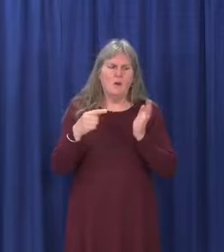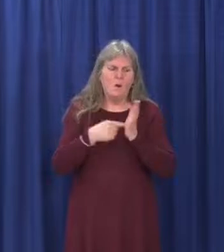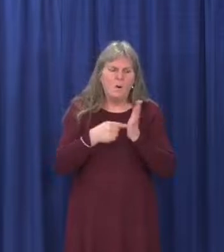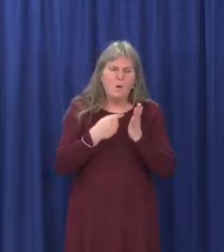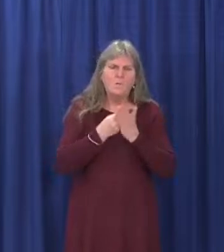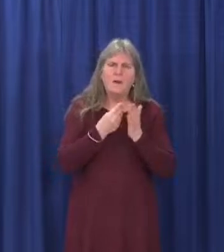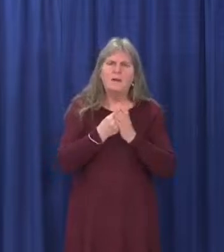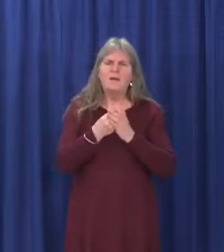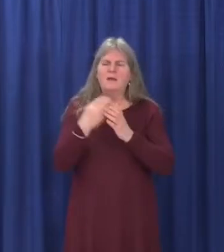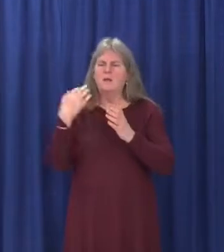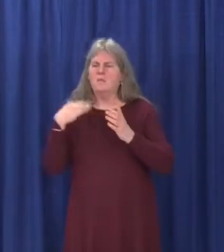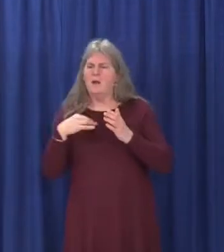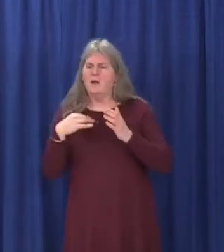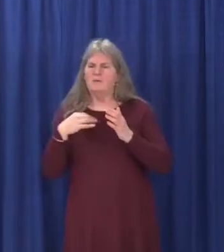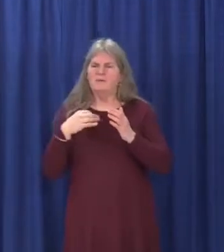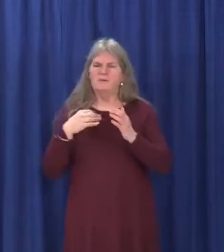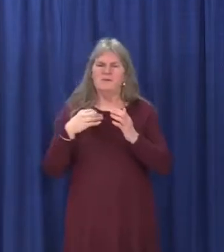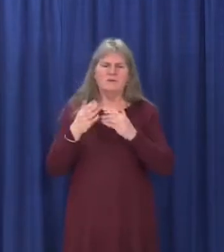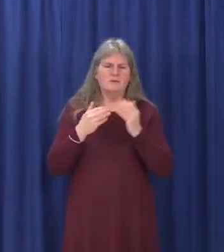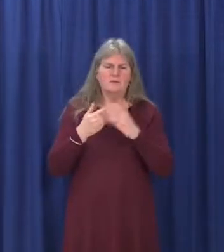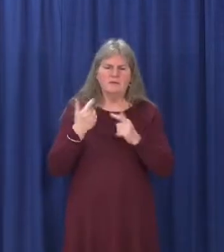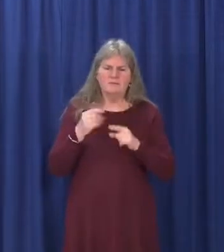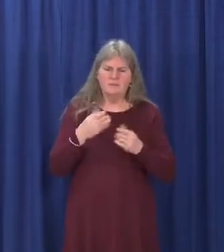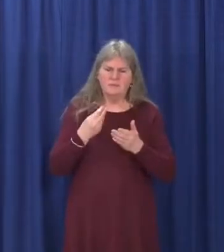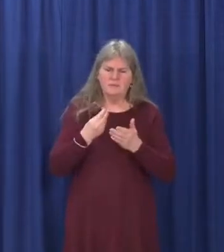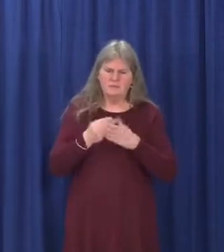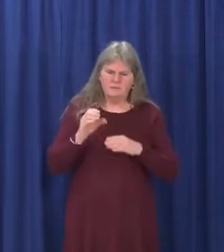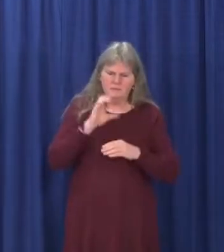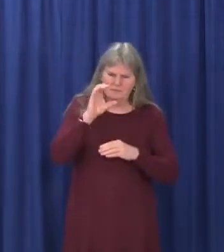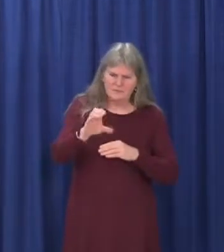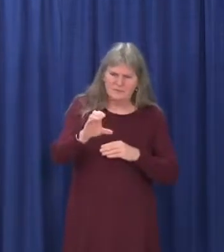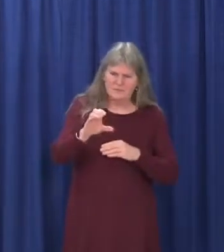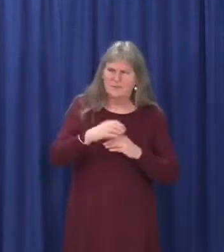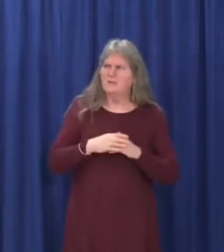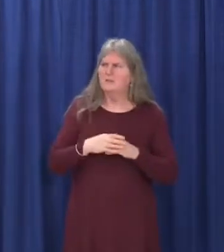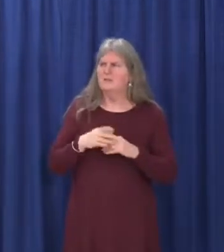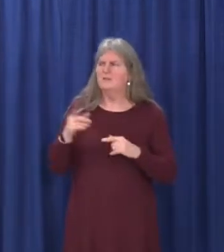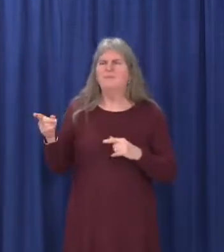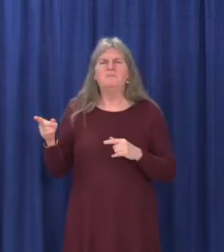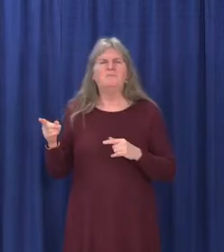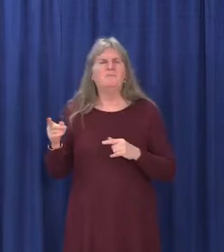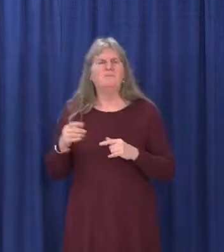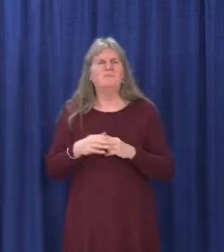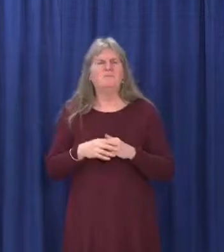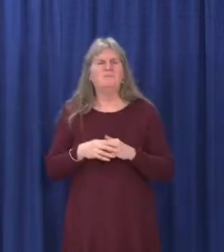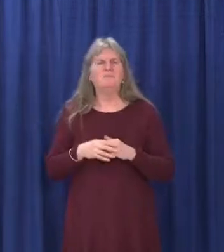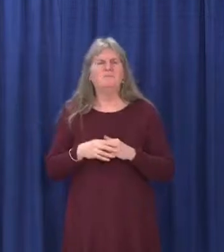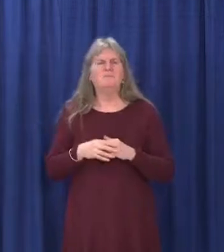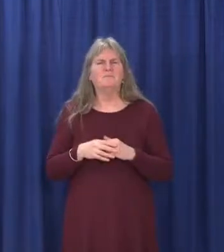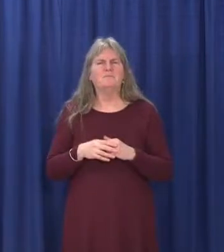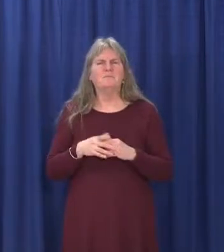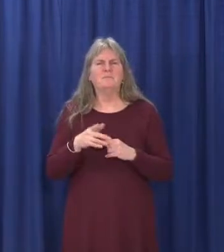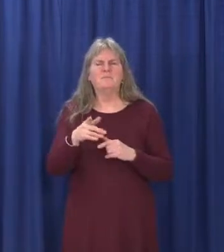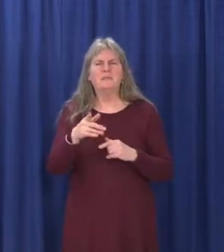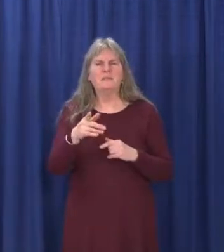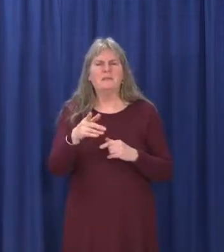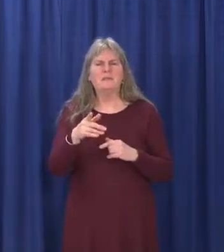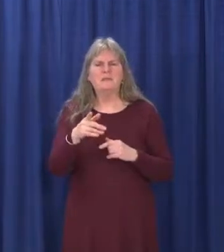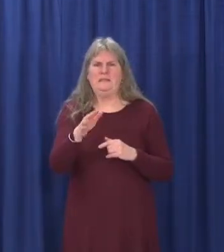if they-- or accomplish if they access those funds? Use those funds for? Sure. Thanks, Haley. First, just-- just to clarify,